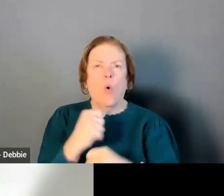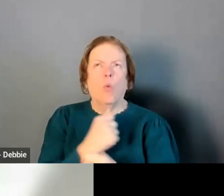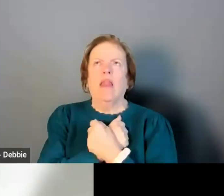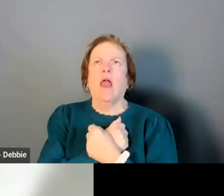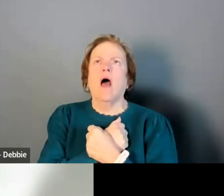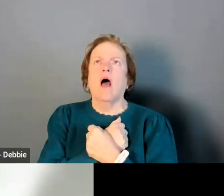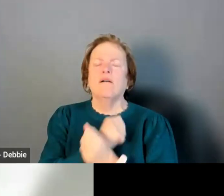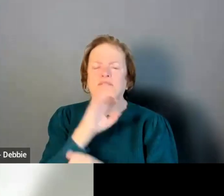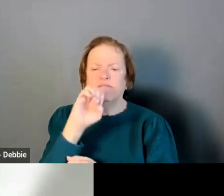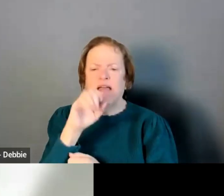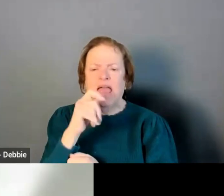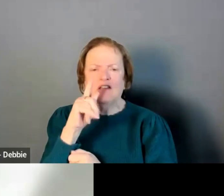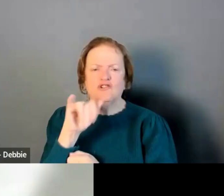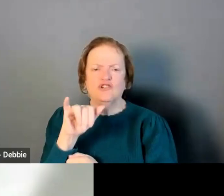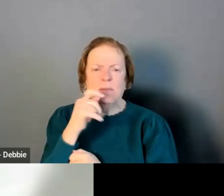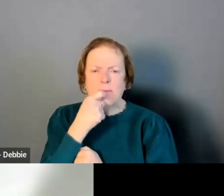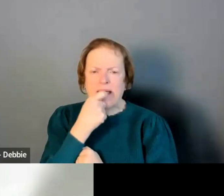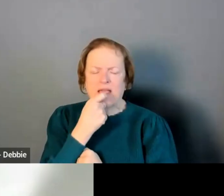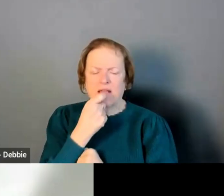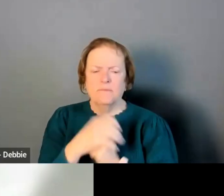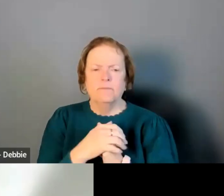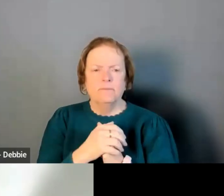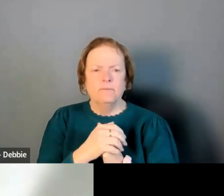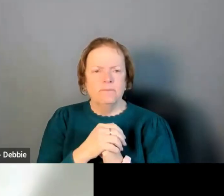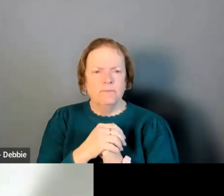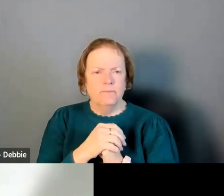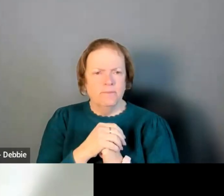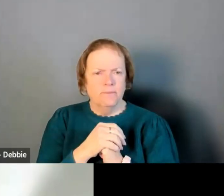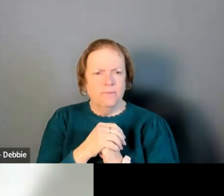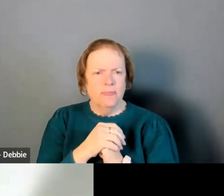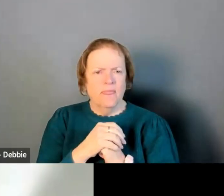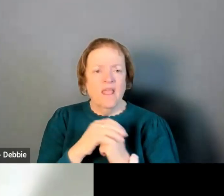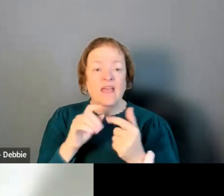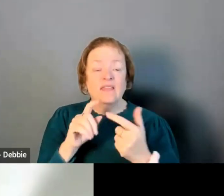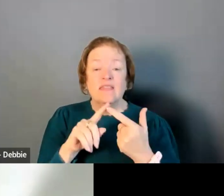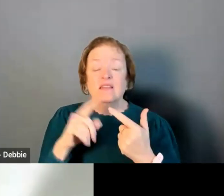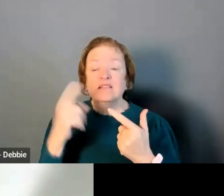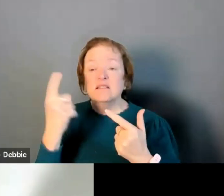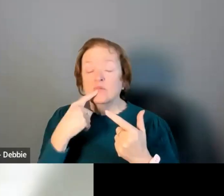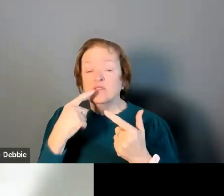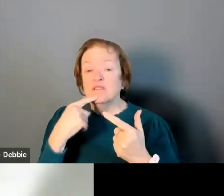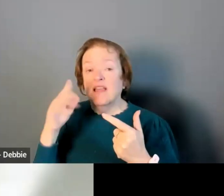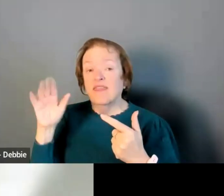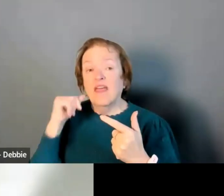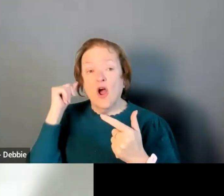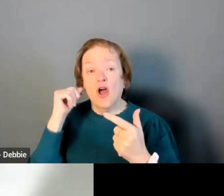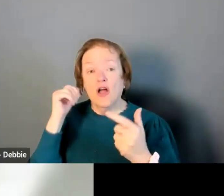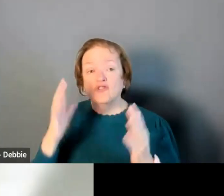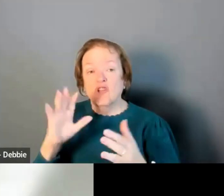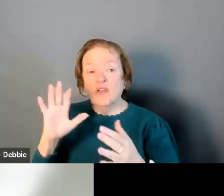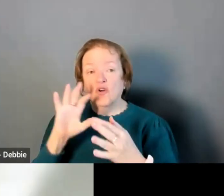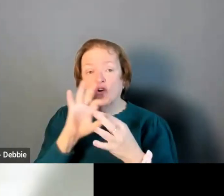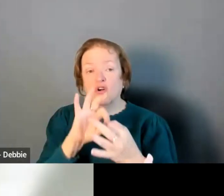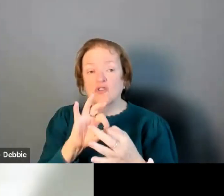Yes, and then someone said that their audiologist got them hooked up with oh, my dream just got